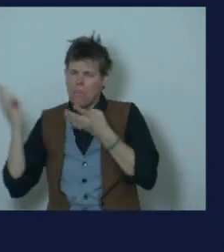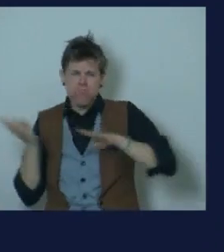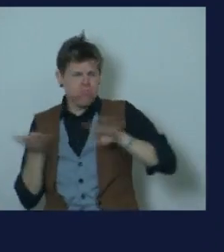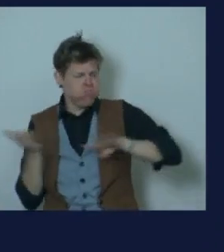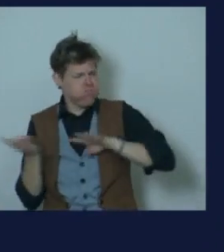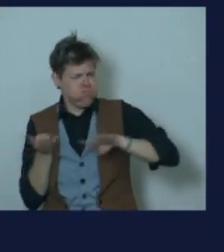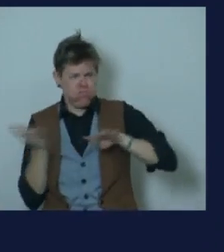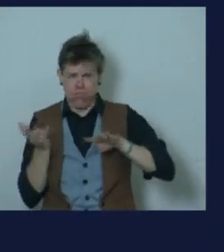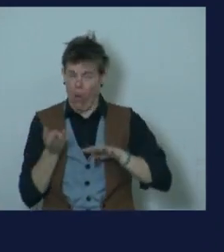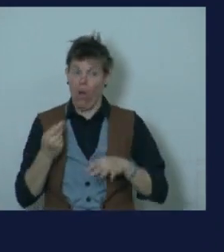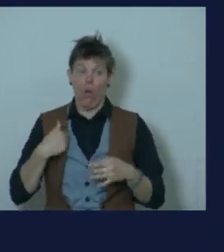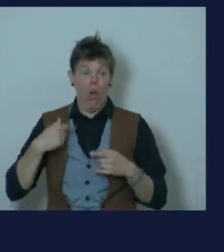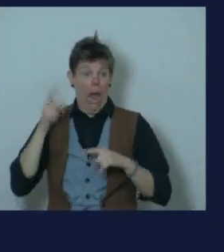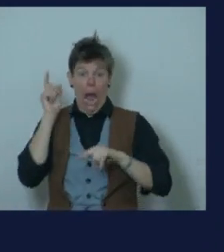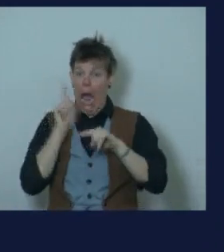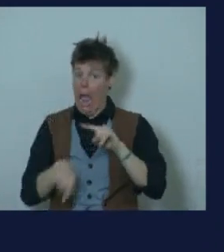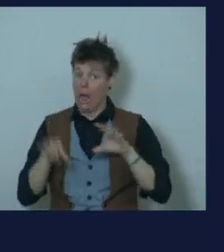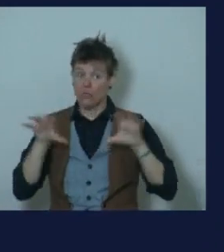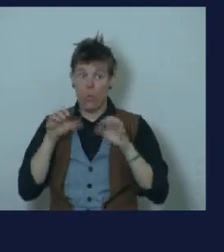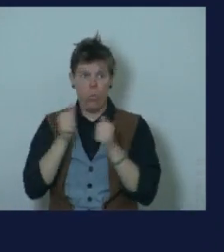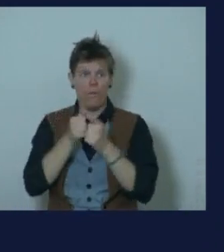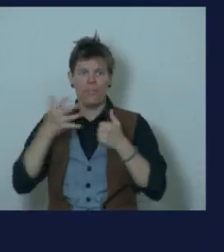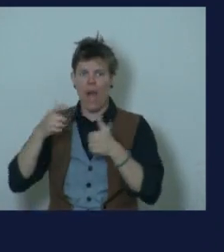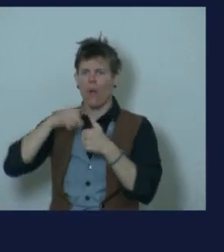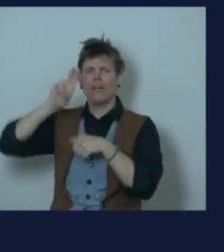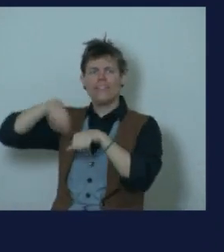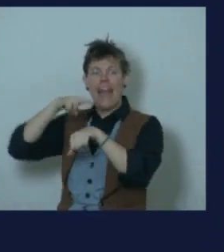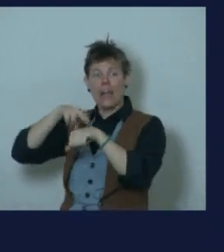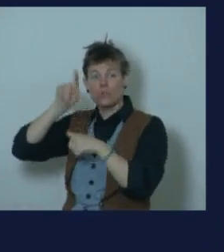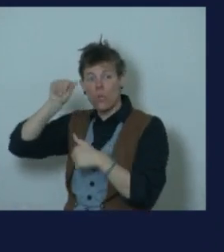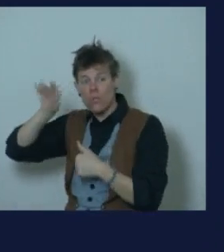WE CAN NOW TEST OVER 5000 PEOPLE A DAY AT FULL CAPACITY.